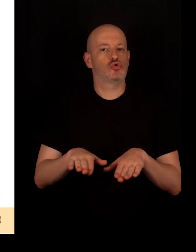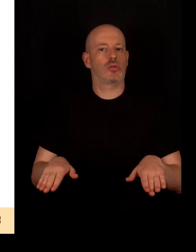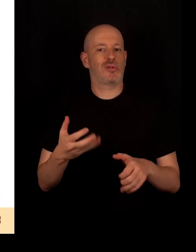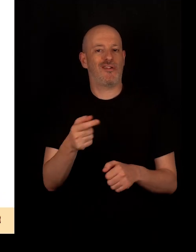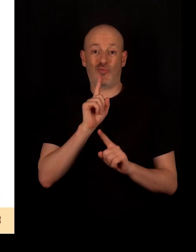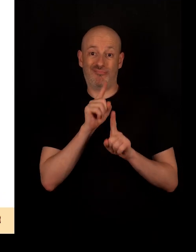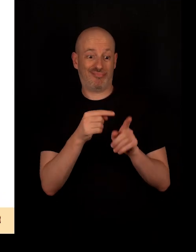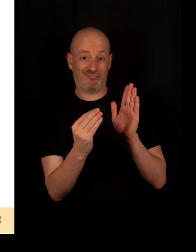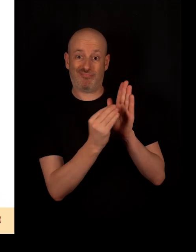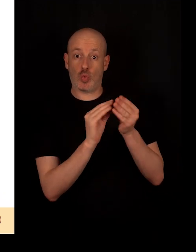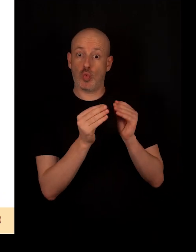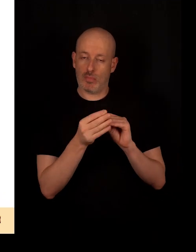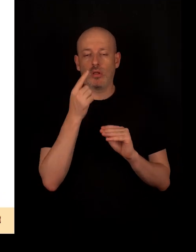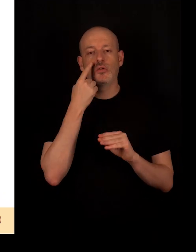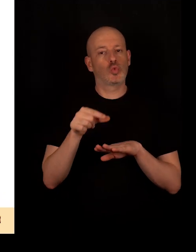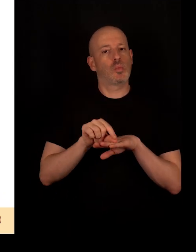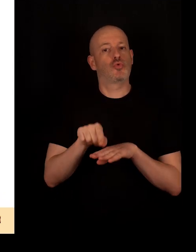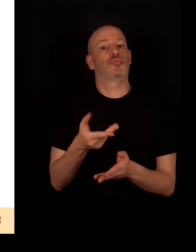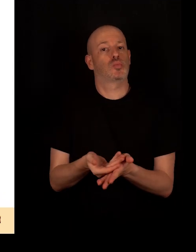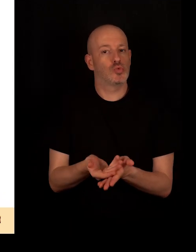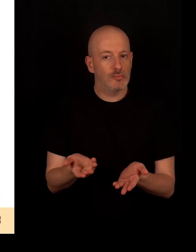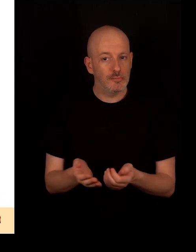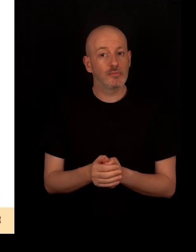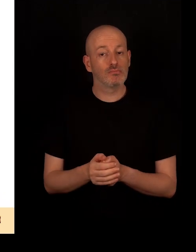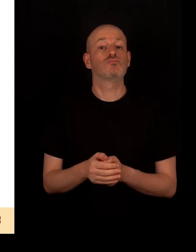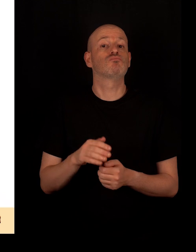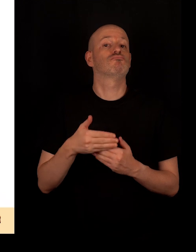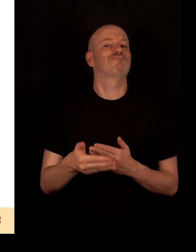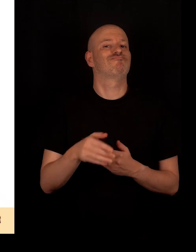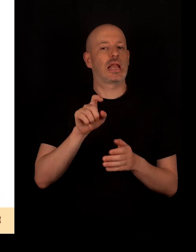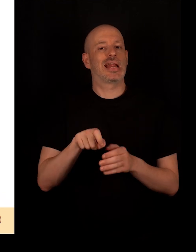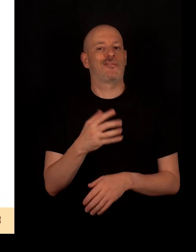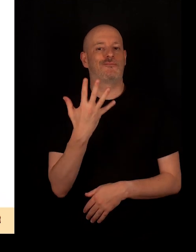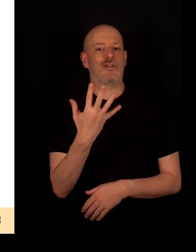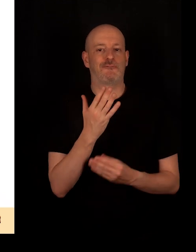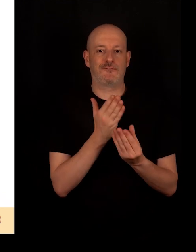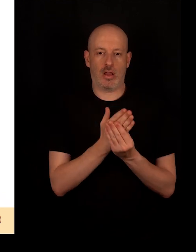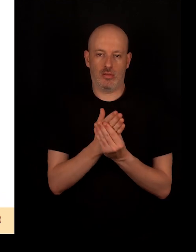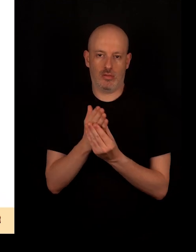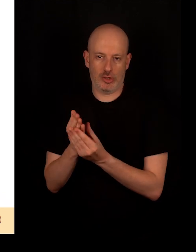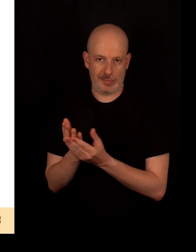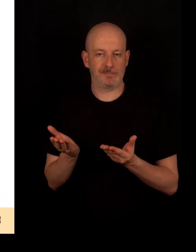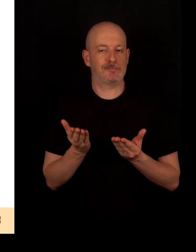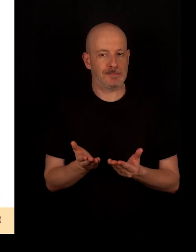the number of children that you requested for the top-up. And then we need five files.